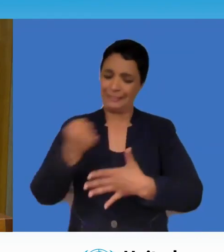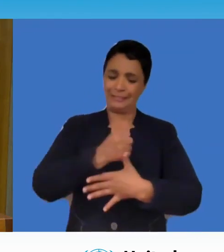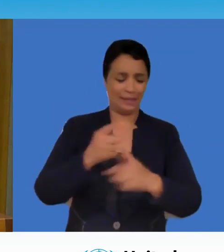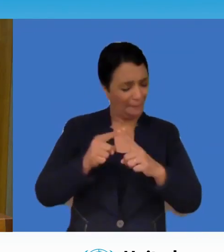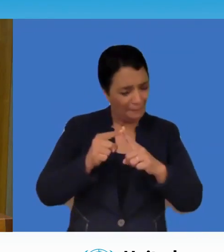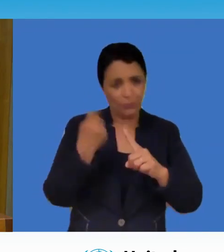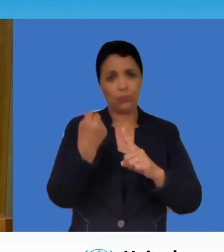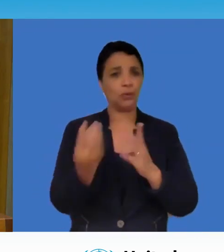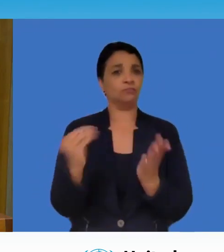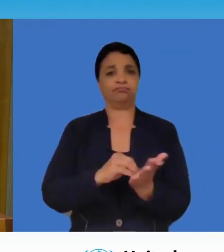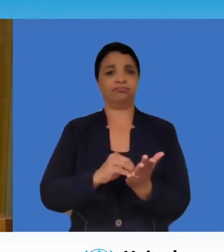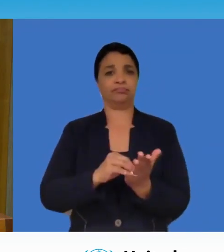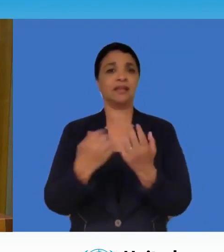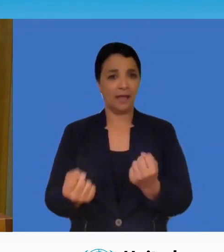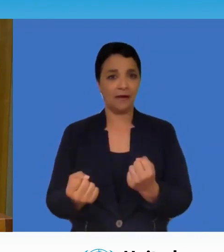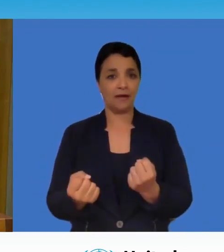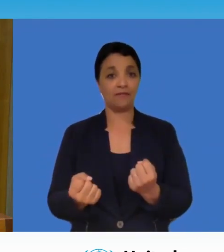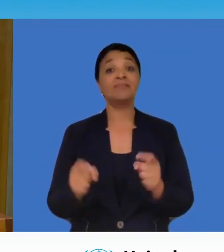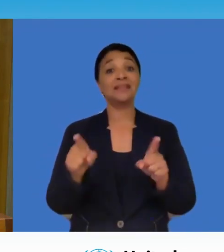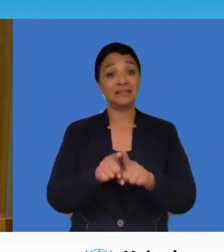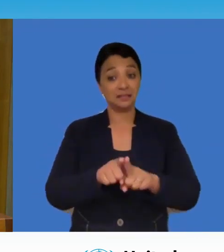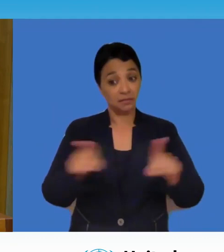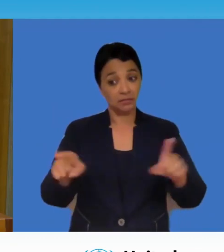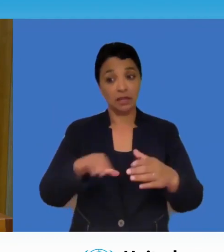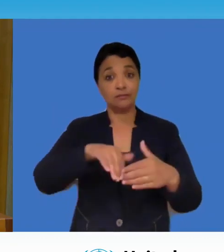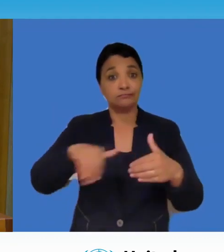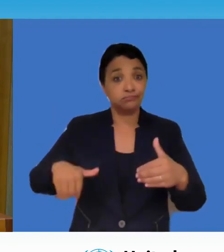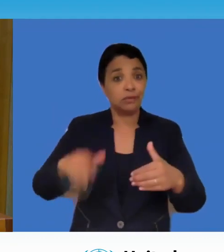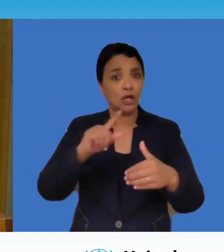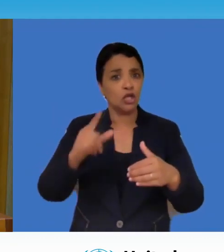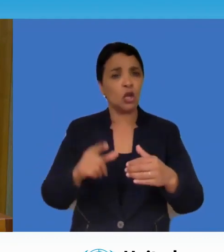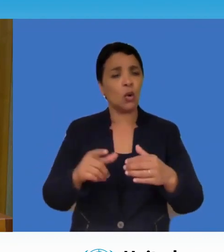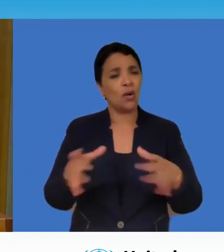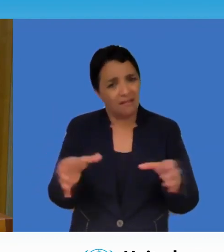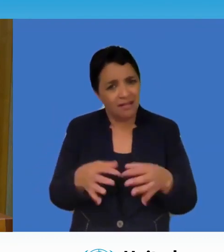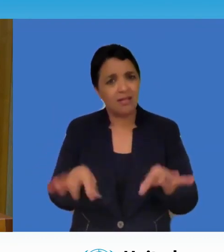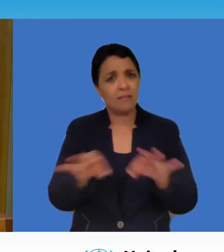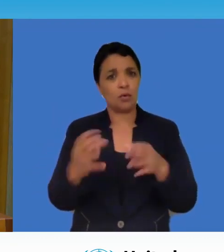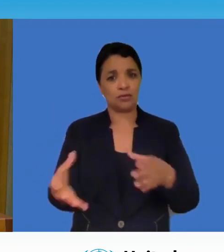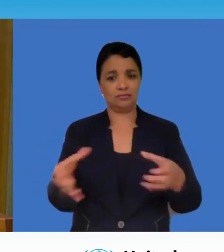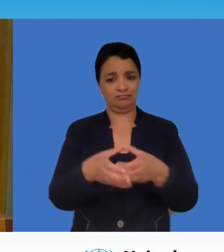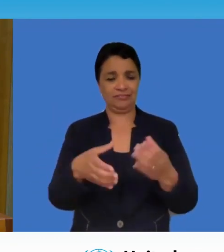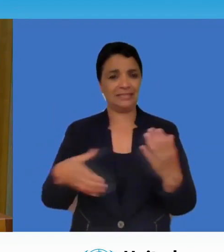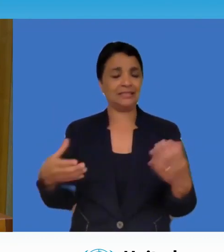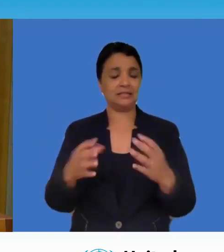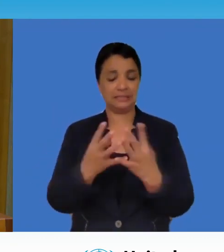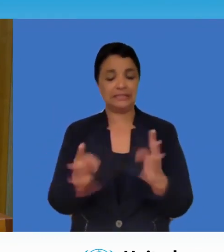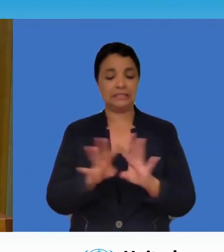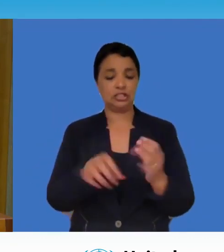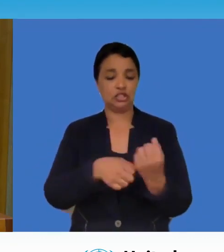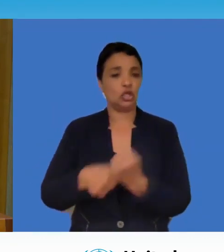the heart of these efforts including uh involved as key stakeholders and decision makers lastly